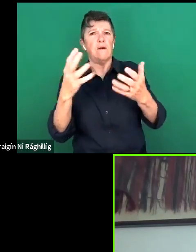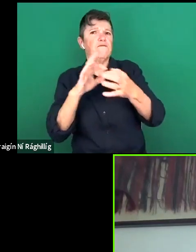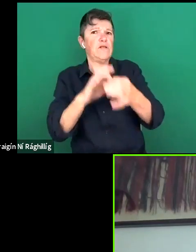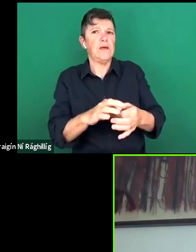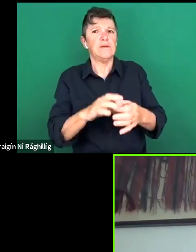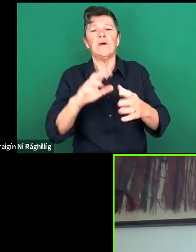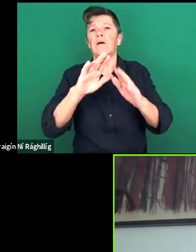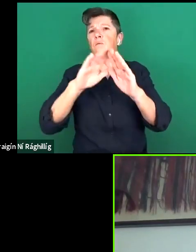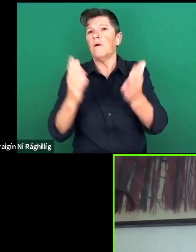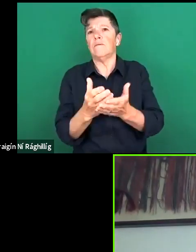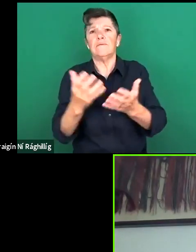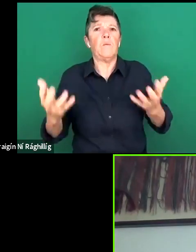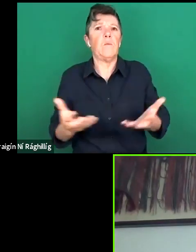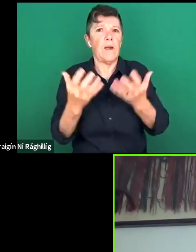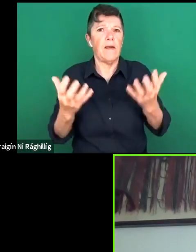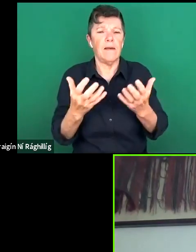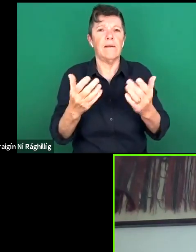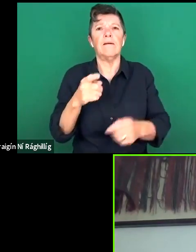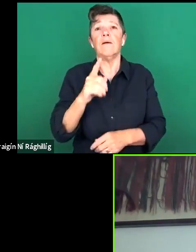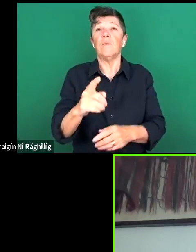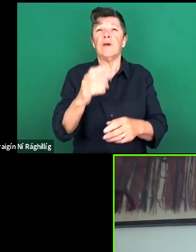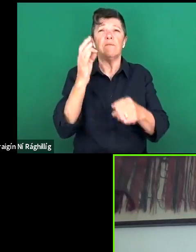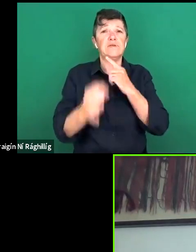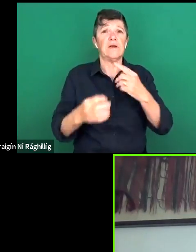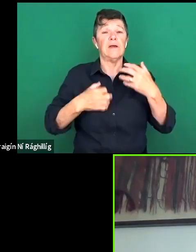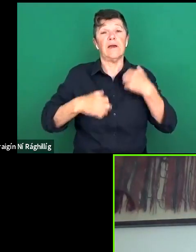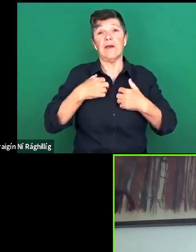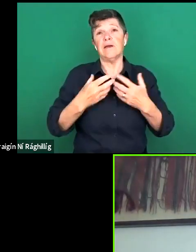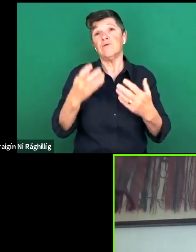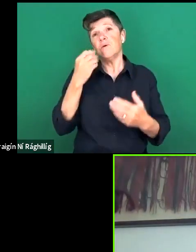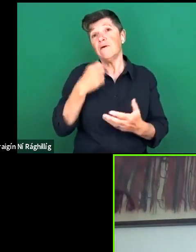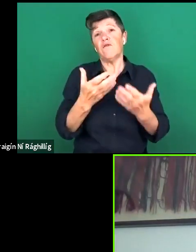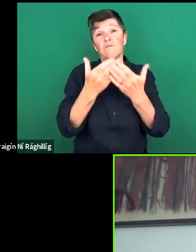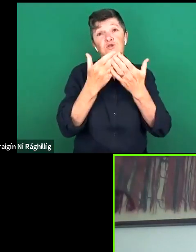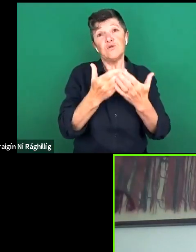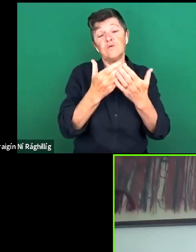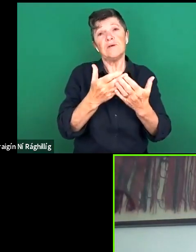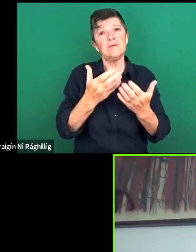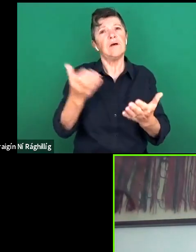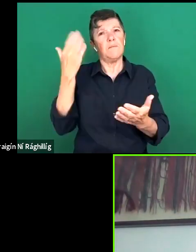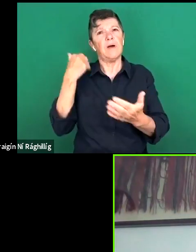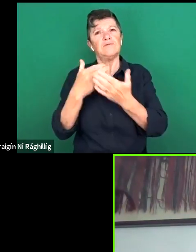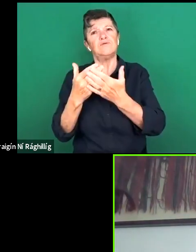please use the Q&A function at the bottom of your screen. I will post as